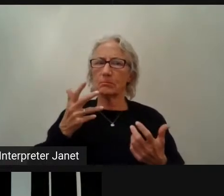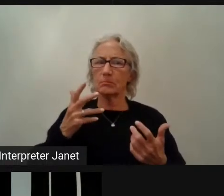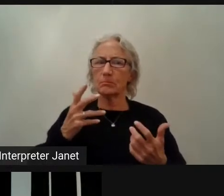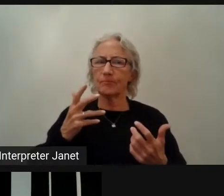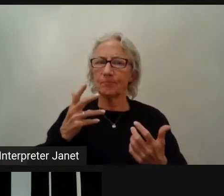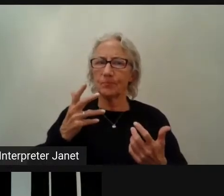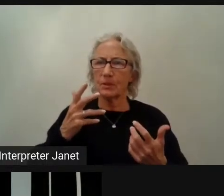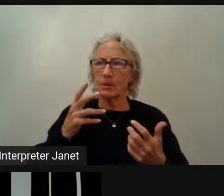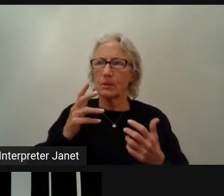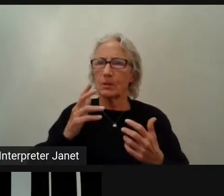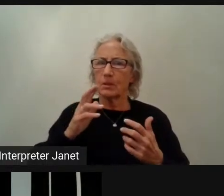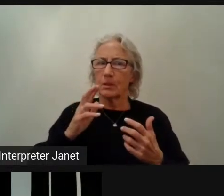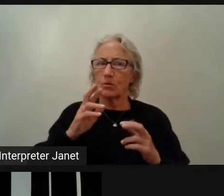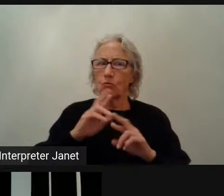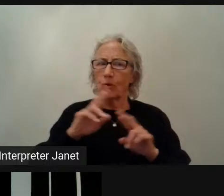And you have to be